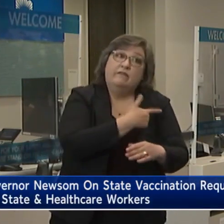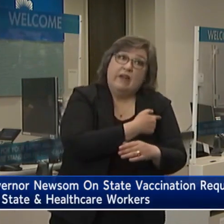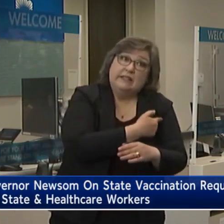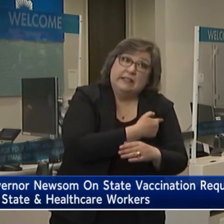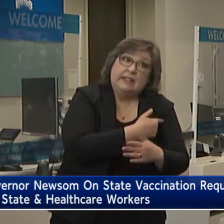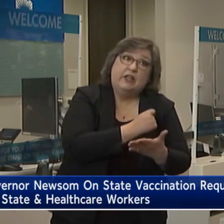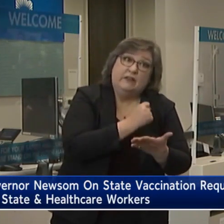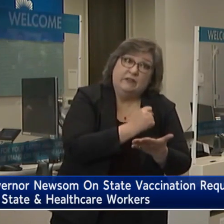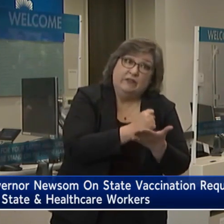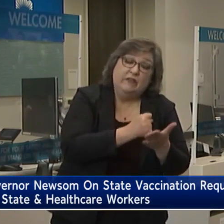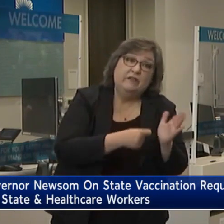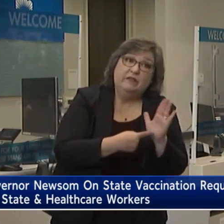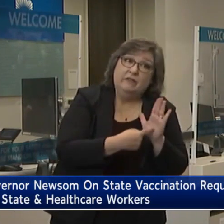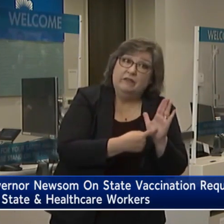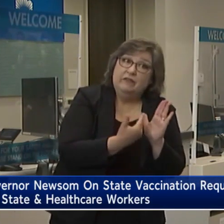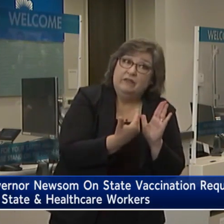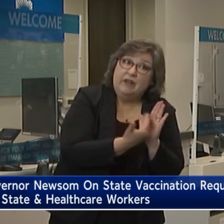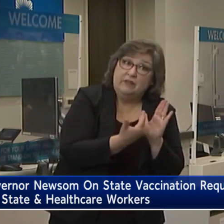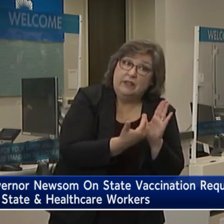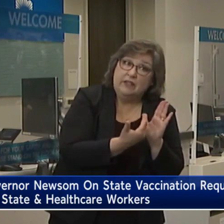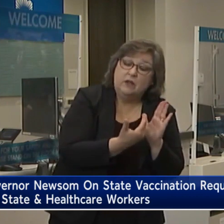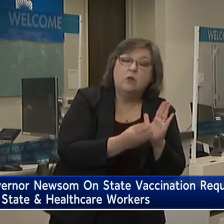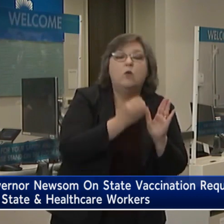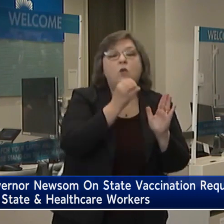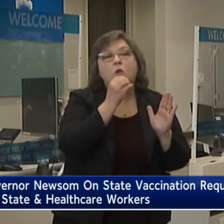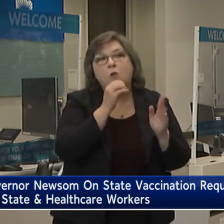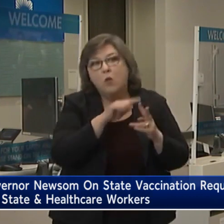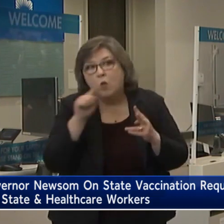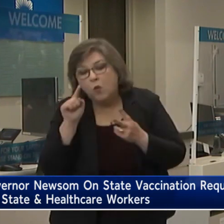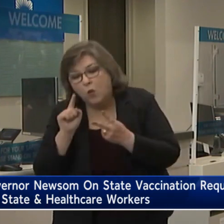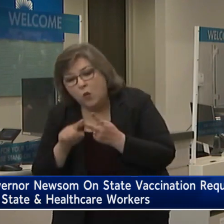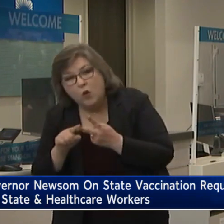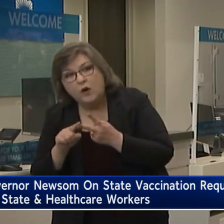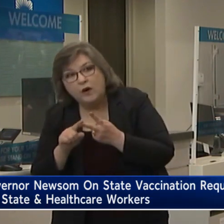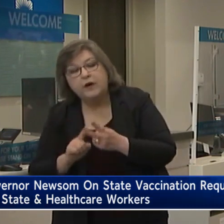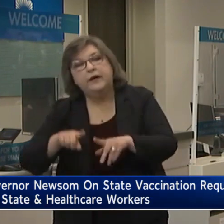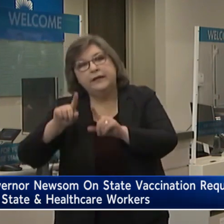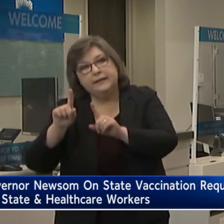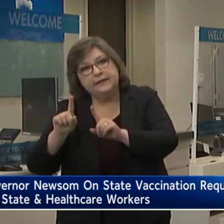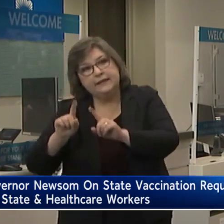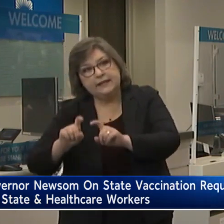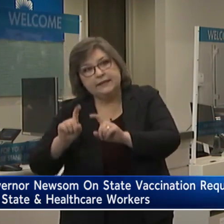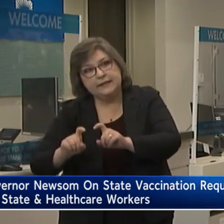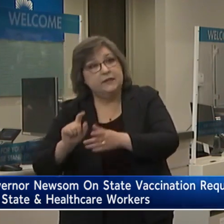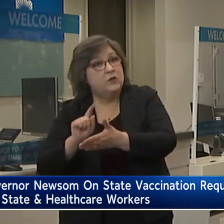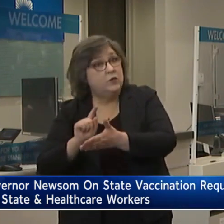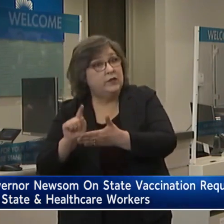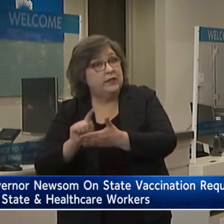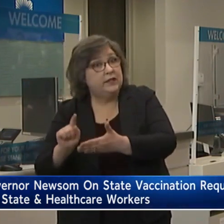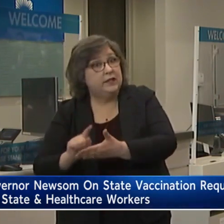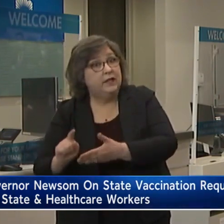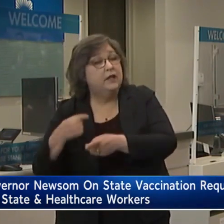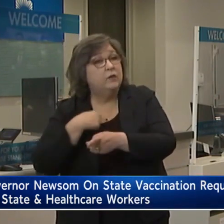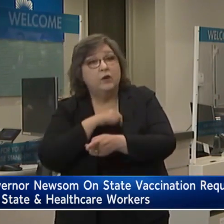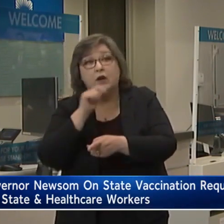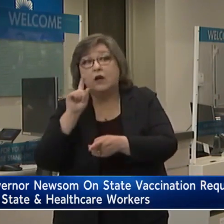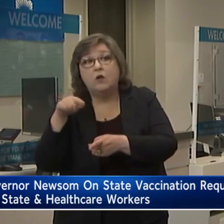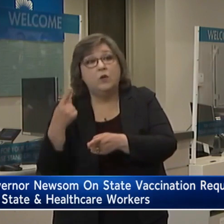HELP GET INFECTION RATES UNDER , CONTROL. CALIFORNIA IS COMMITTING TO VACCINATION, VERIFICATION, AND/OR TESTING ON A WEEKLY BASIS.